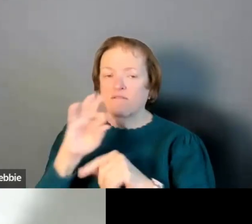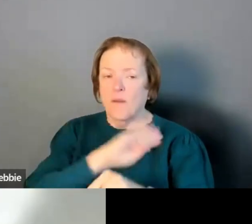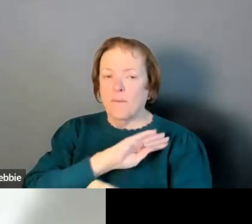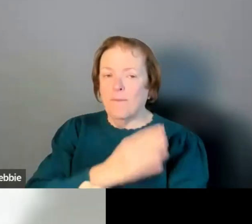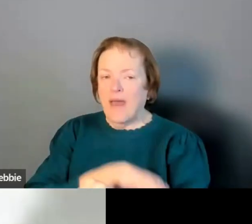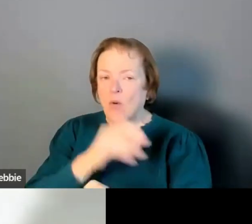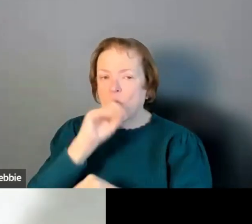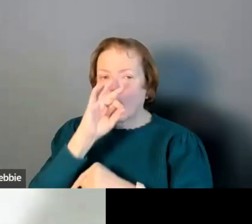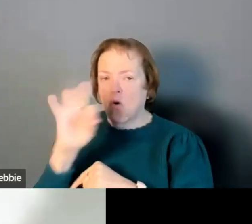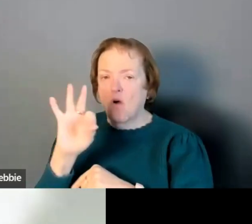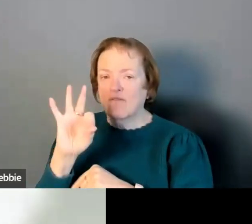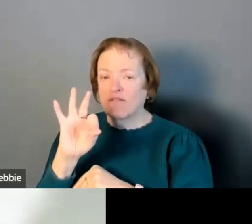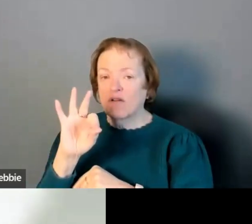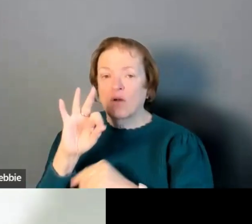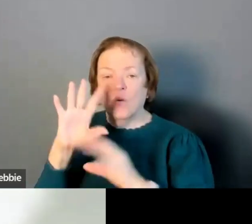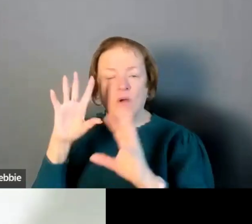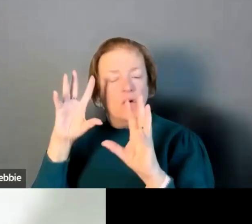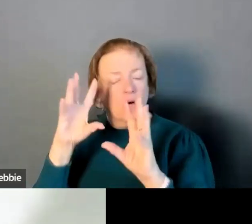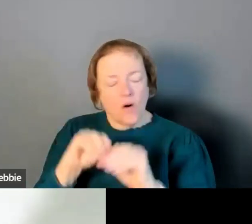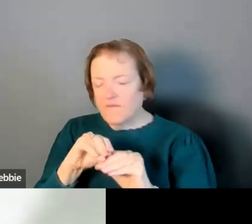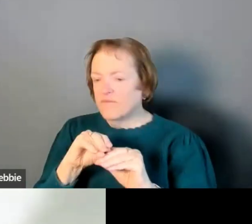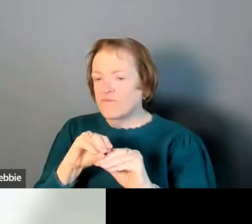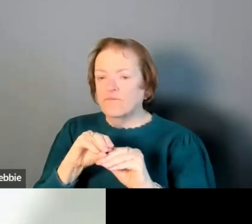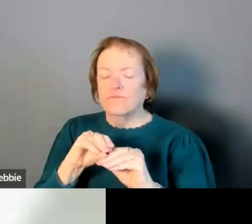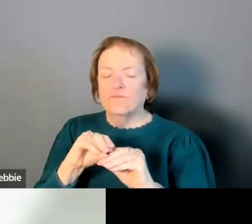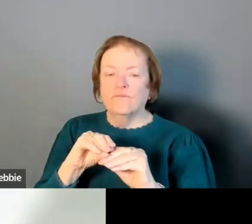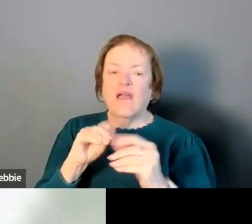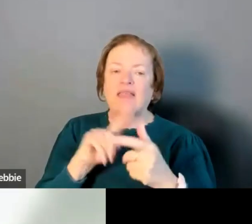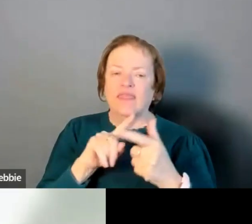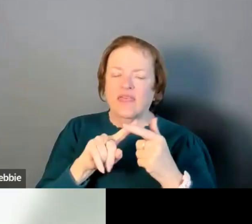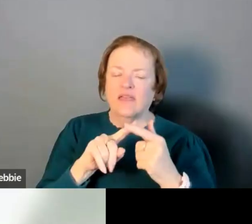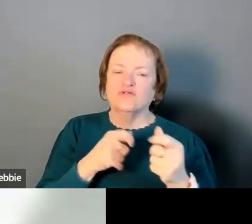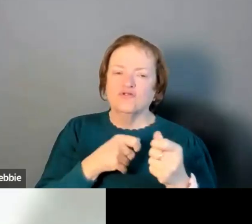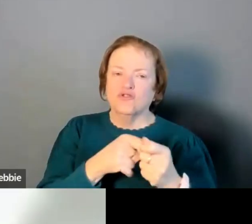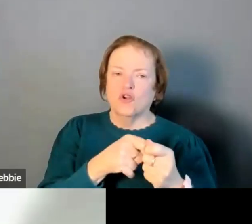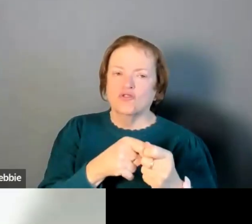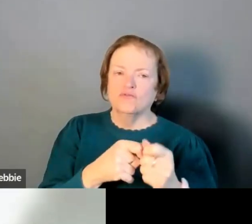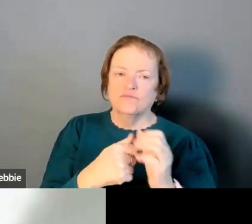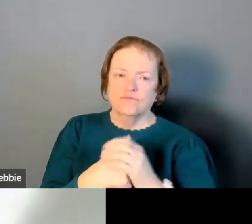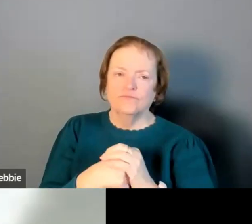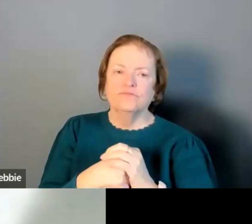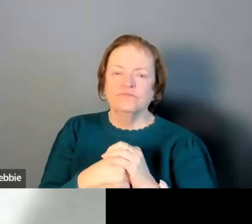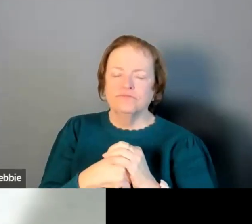We always power off to charge, any of the mics,